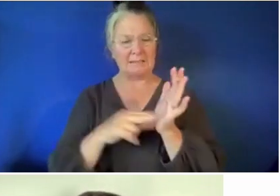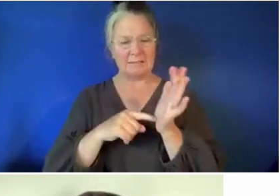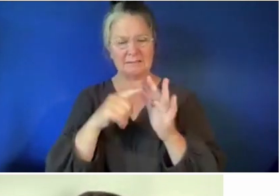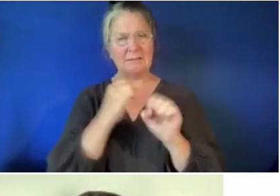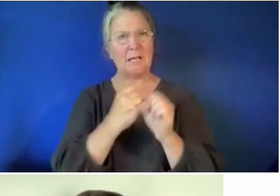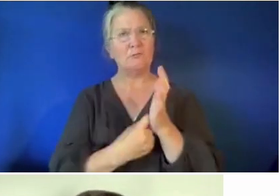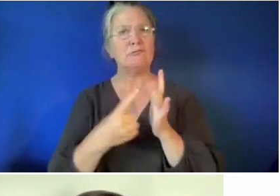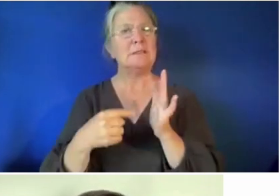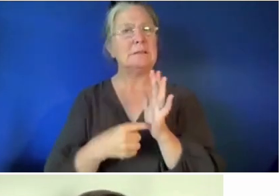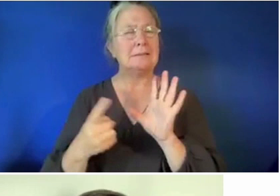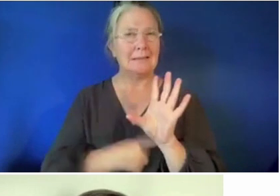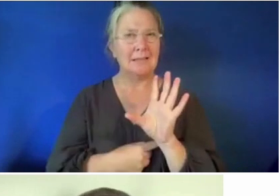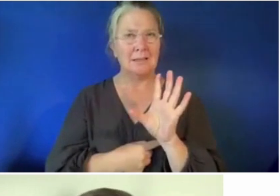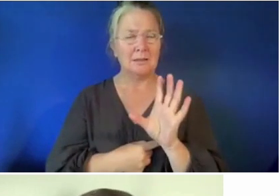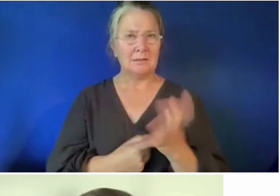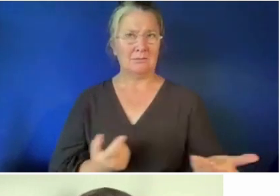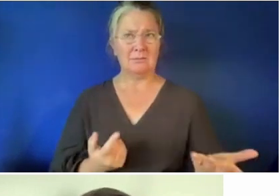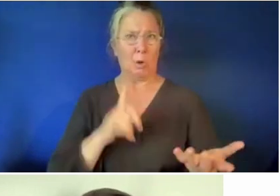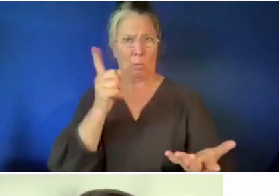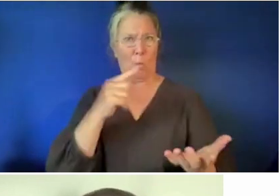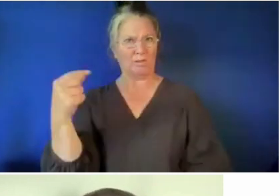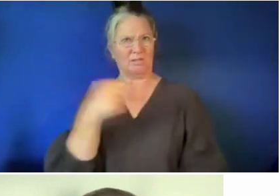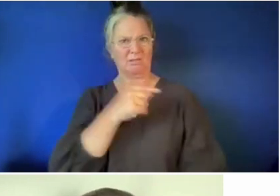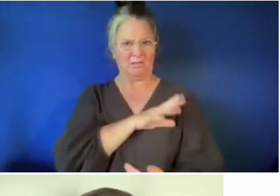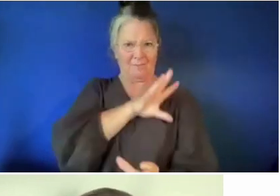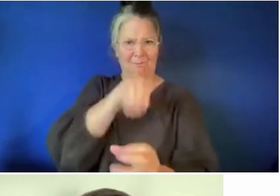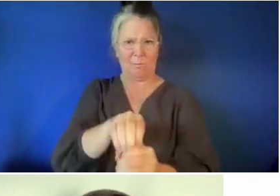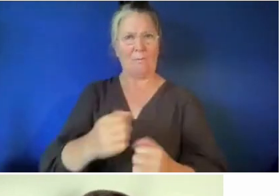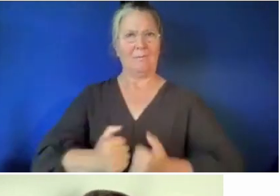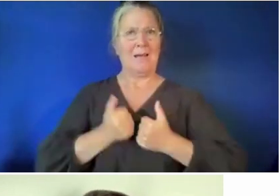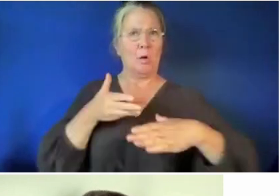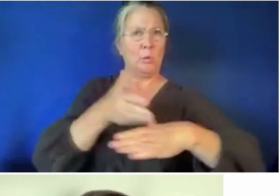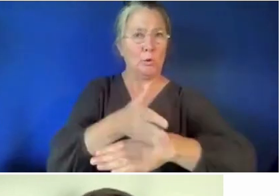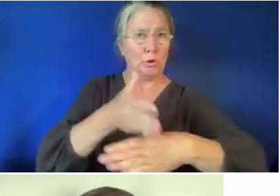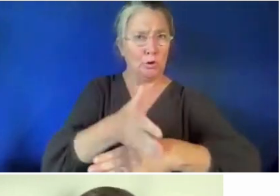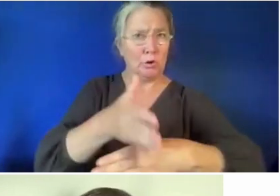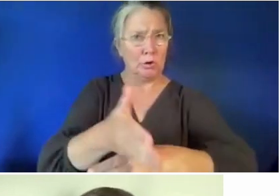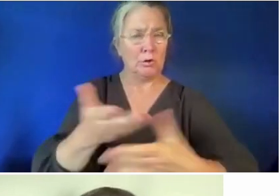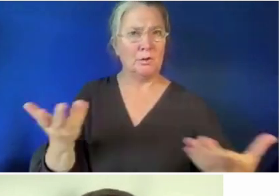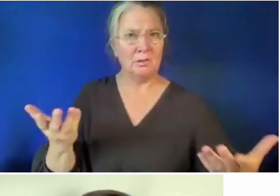to be clear about what role integrity has in delivering that responsibility to maximum effect,